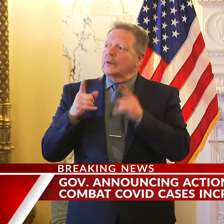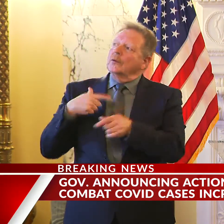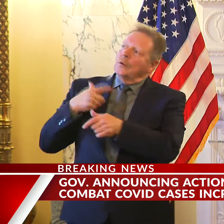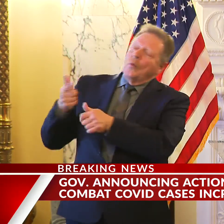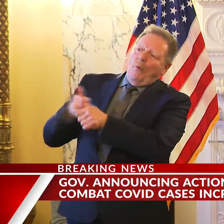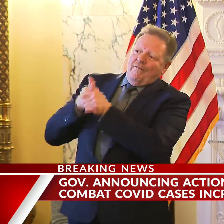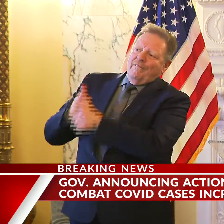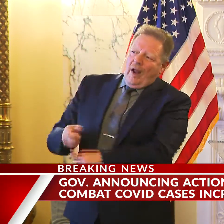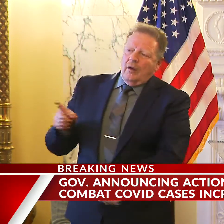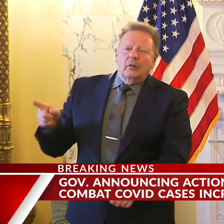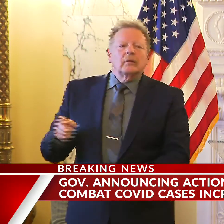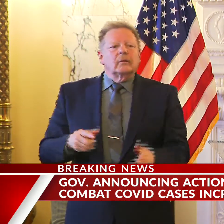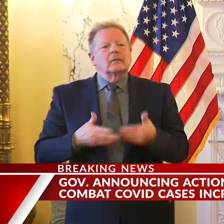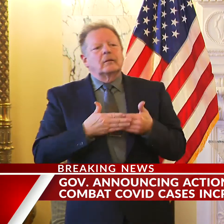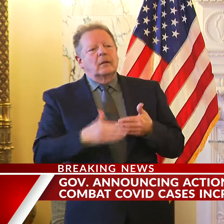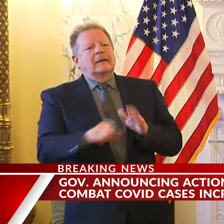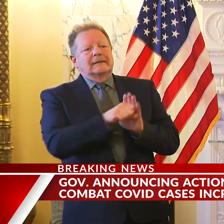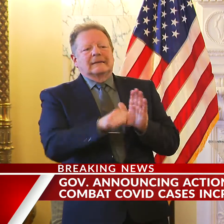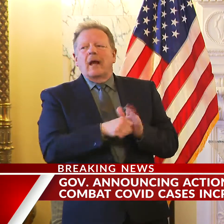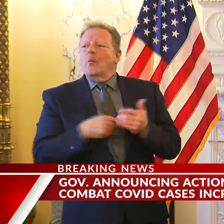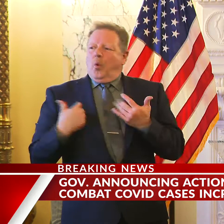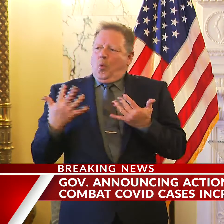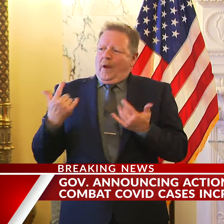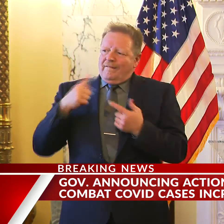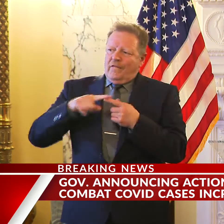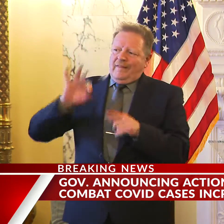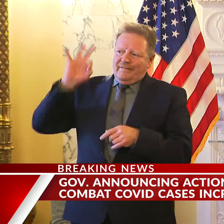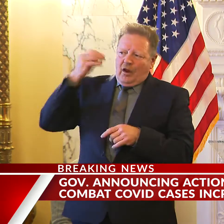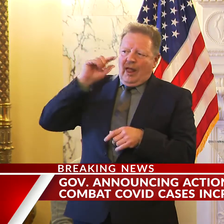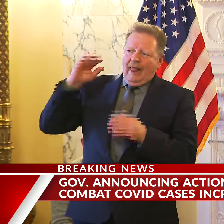AND PREVENTION TO REALLY ENCOURAGE AT THAT LEVEL,